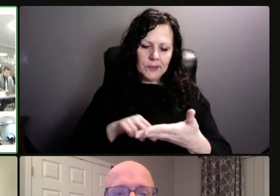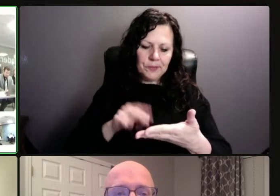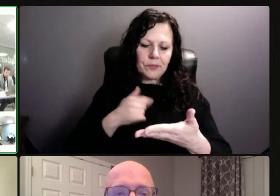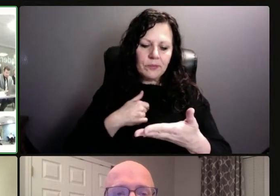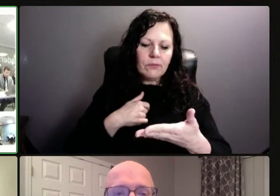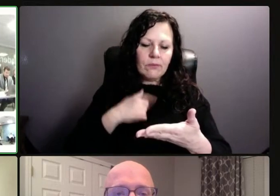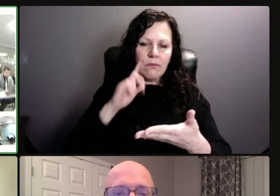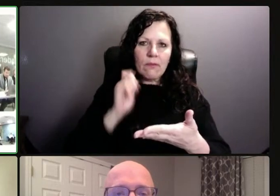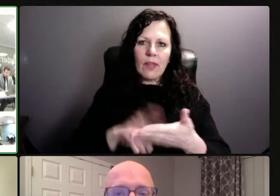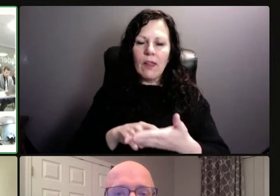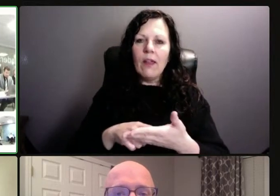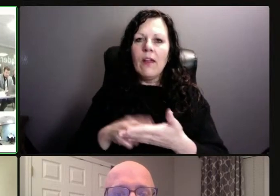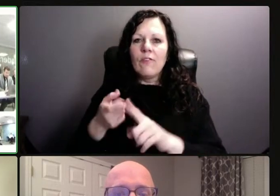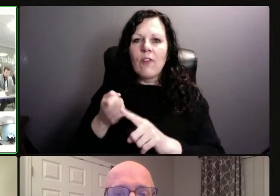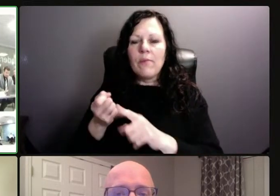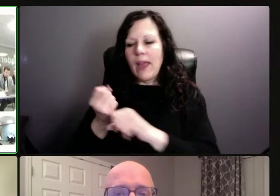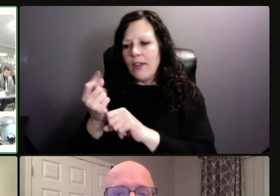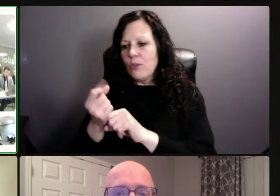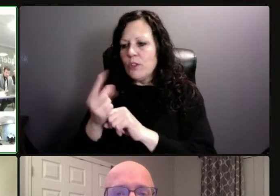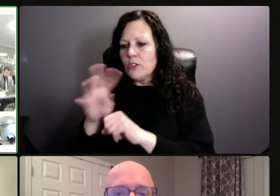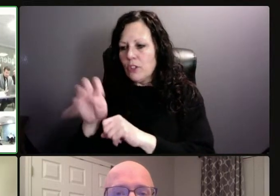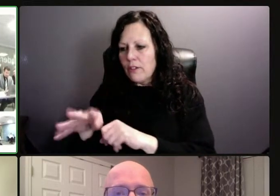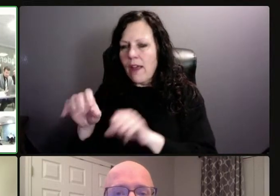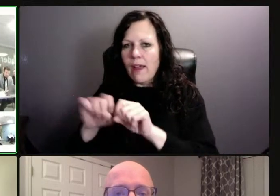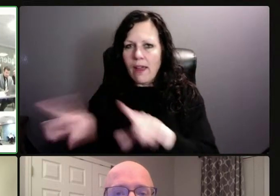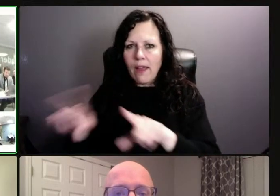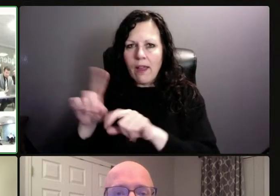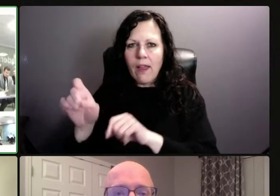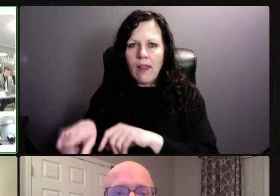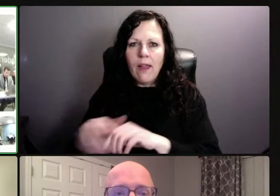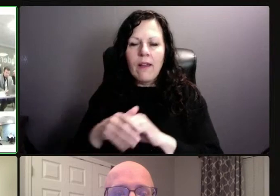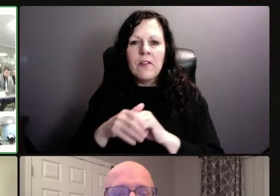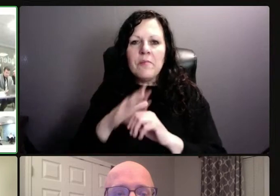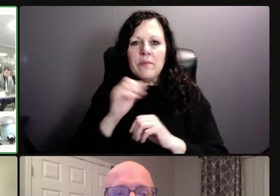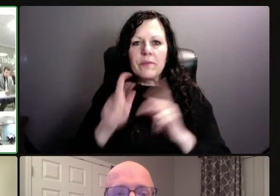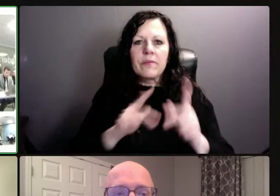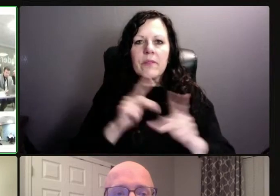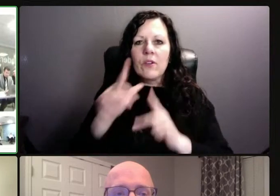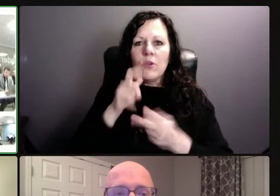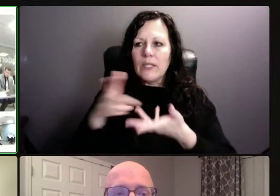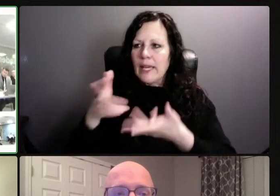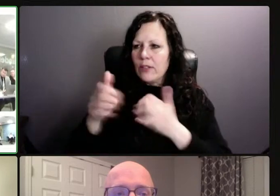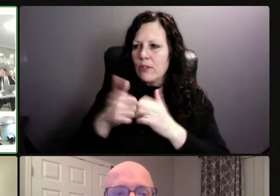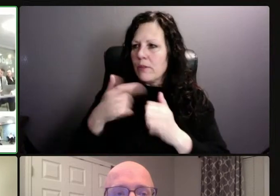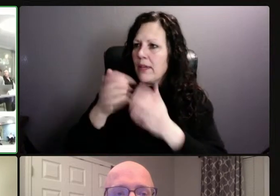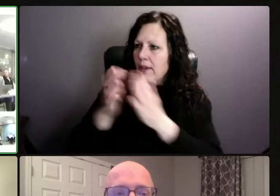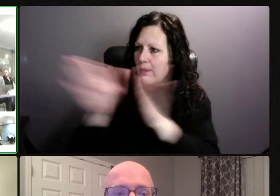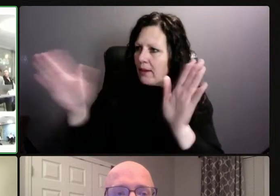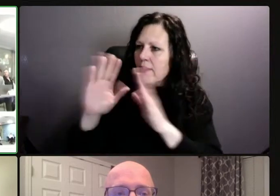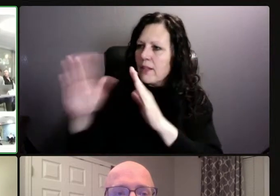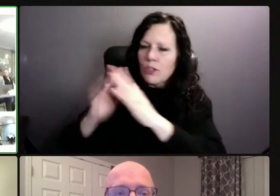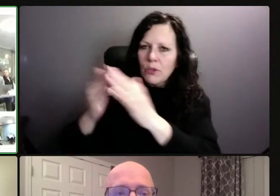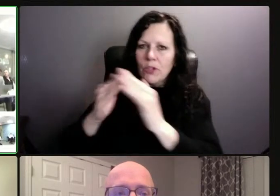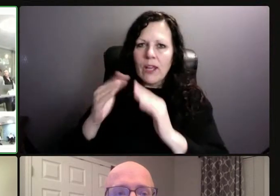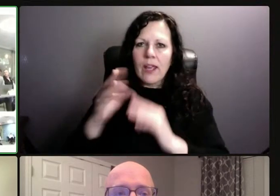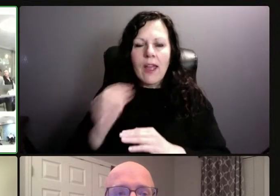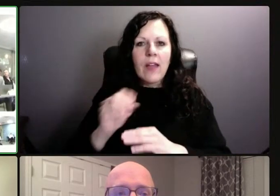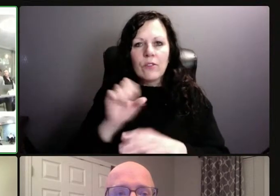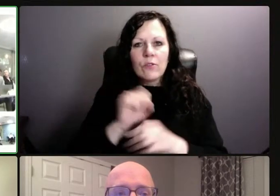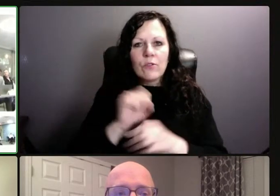FOR ME I SEE OVER AND OVER